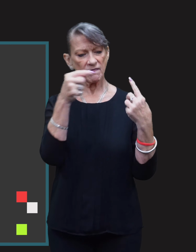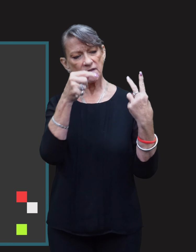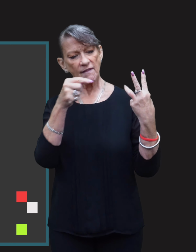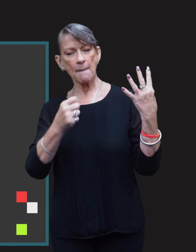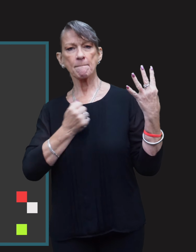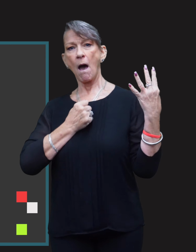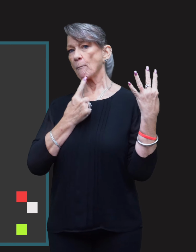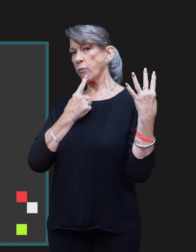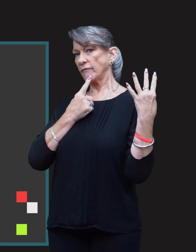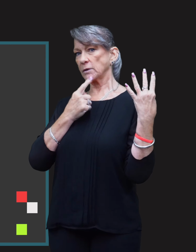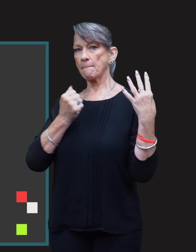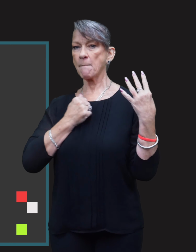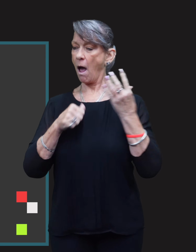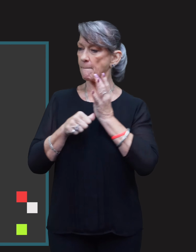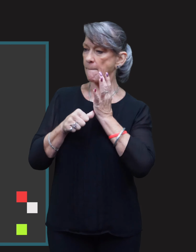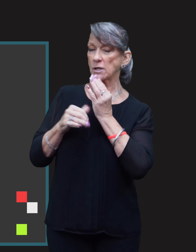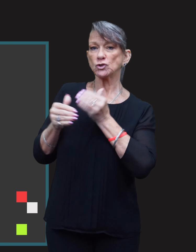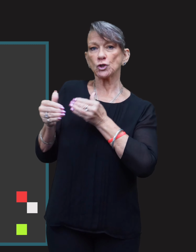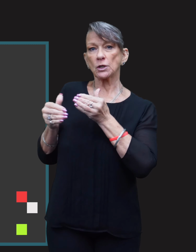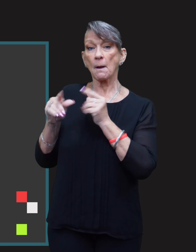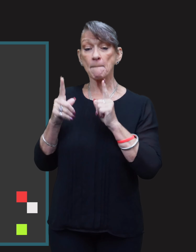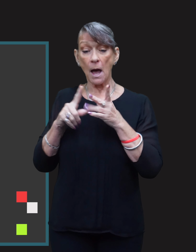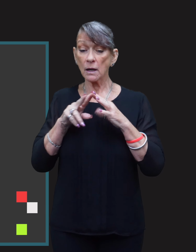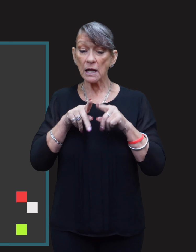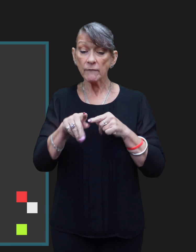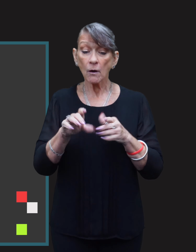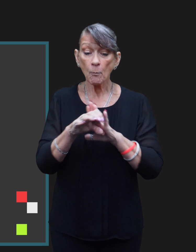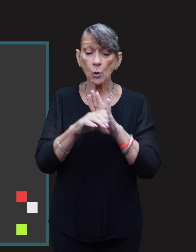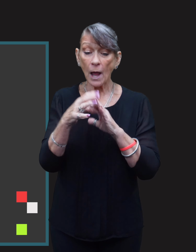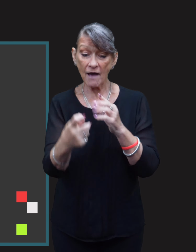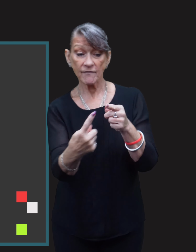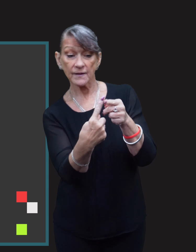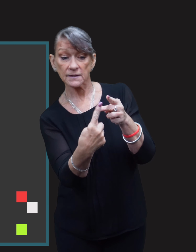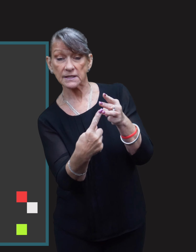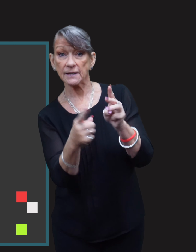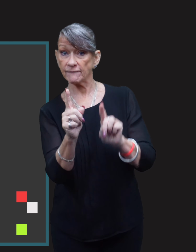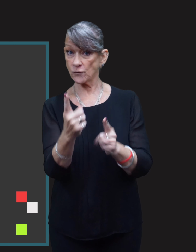and budget just as long as the computer meets the specifications outlined earlier.